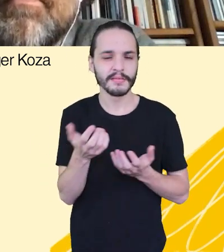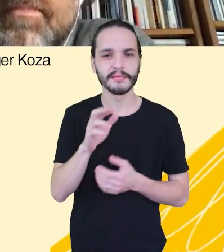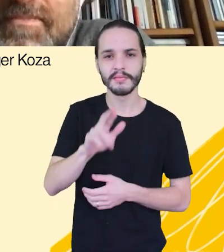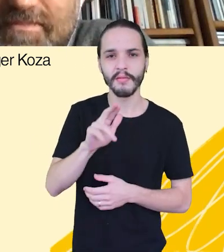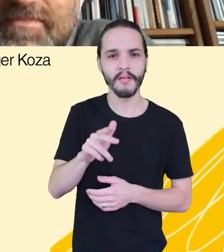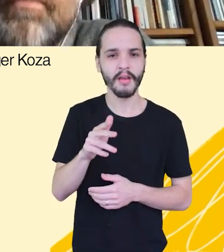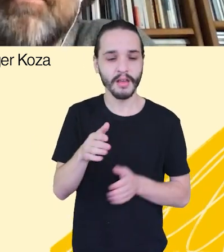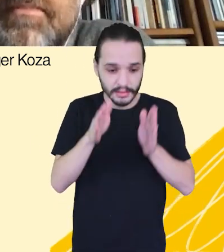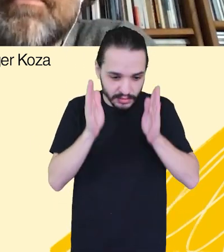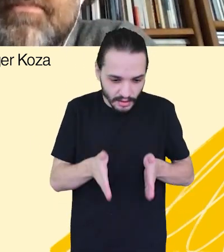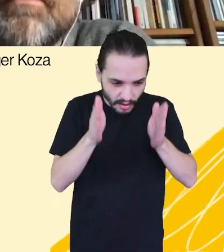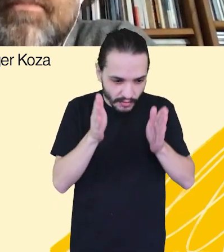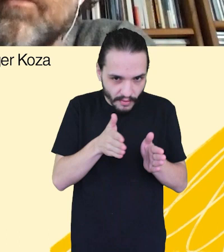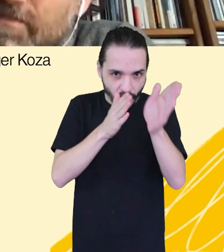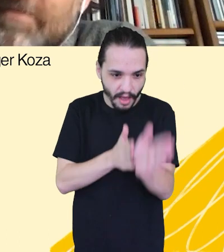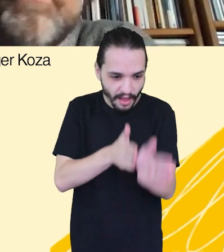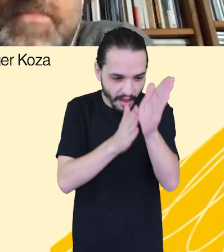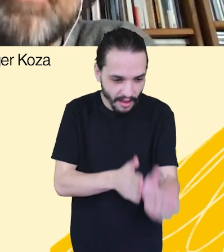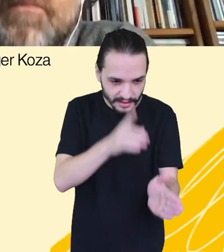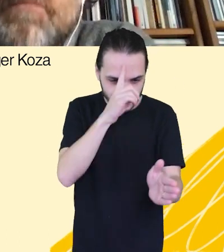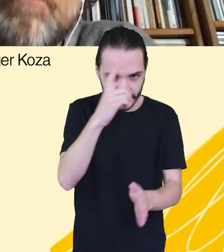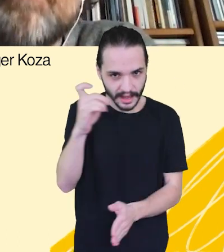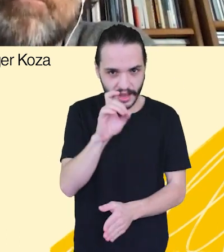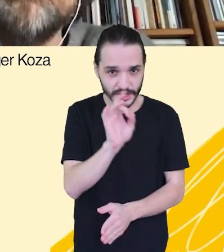This is not what I wanted to say.